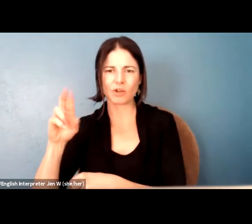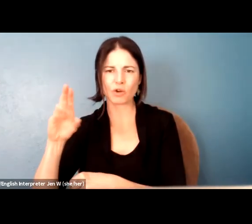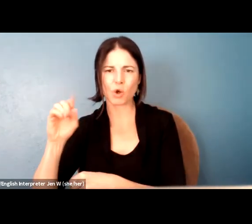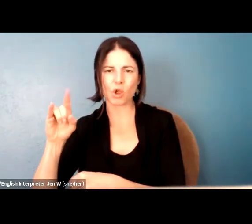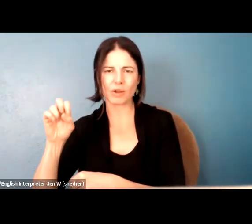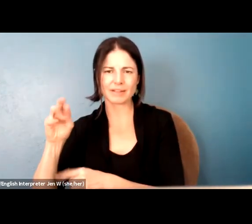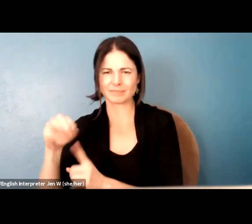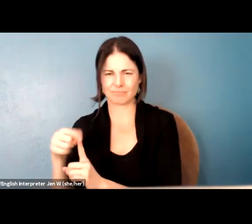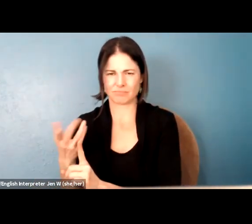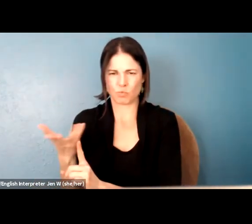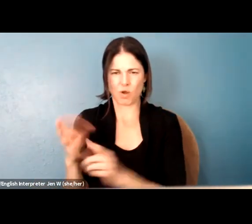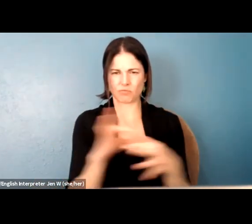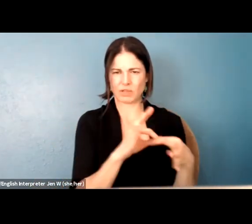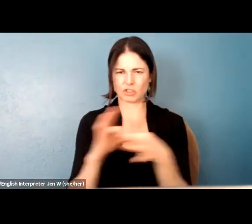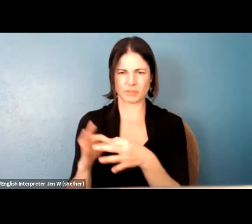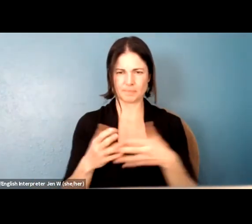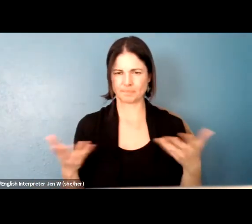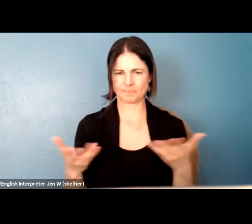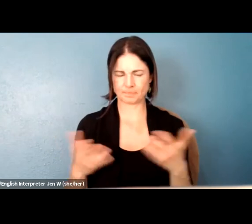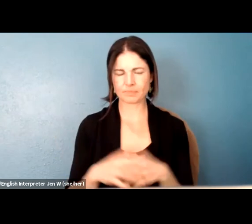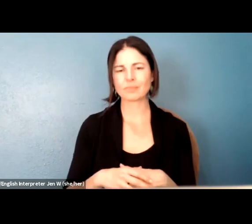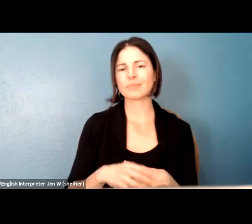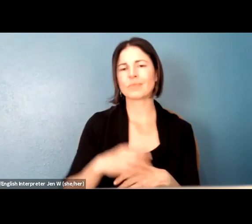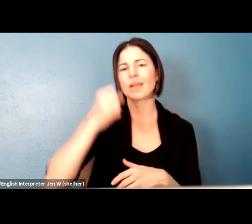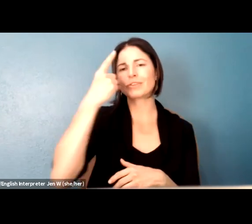can best understand this through property and profit. We have to